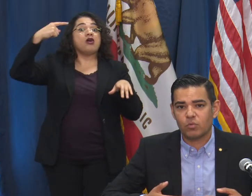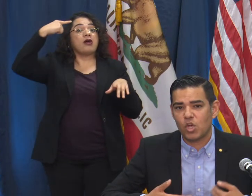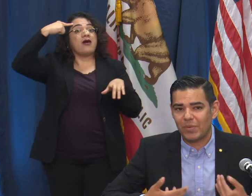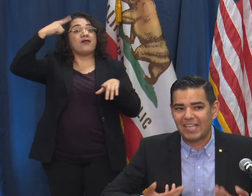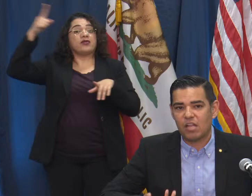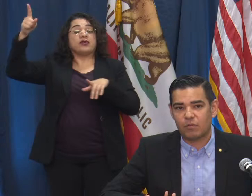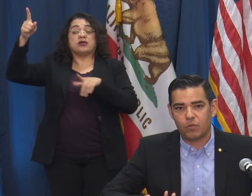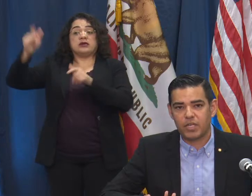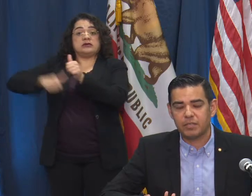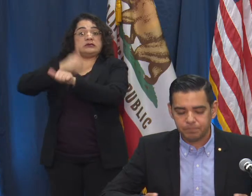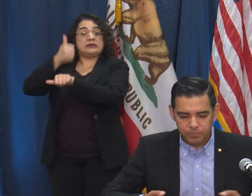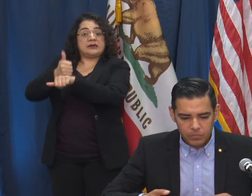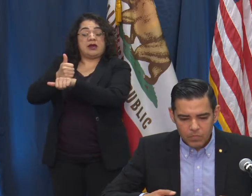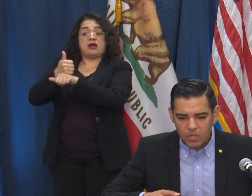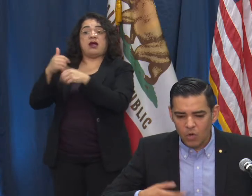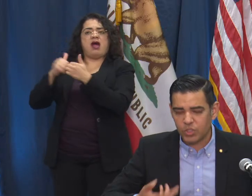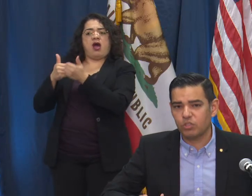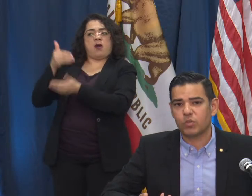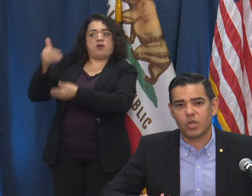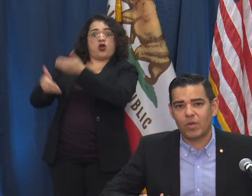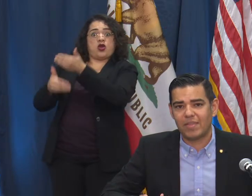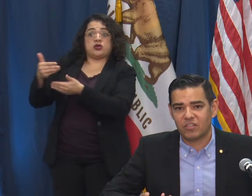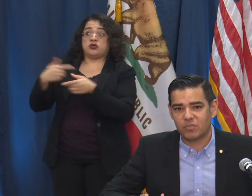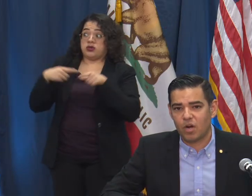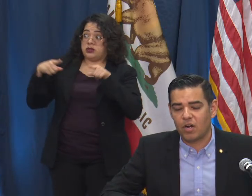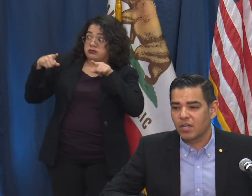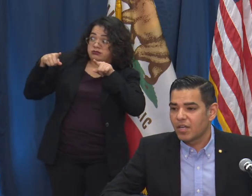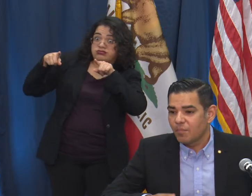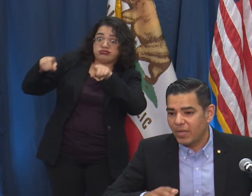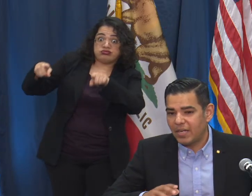to reopen California, we do so in a way that is smart but